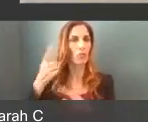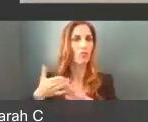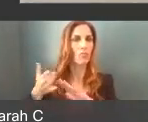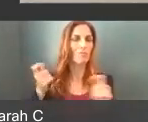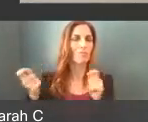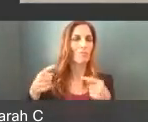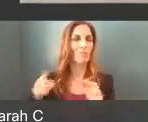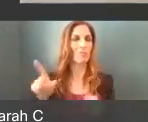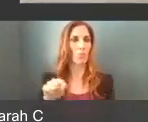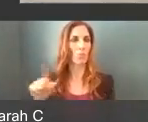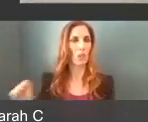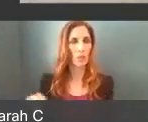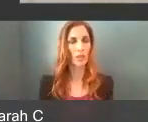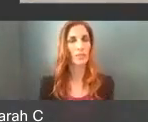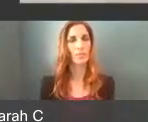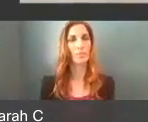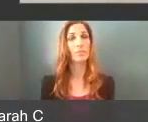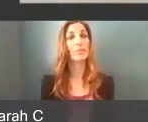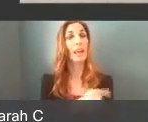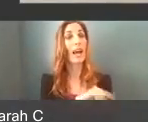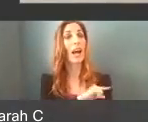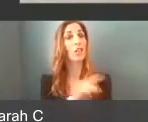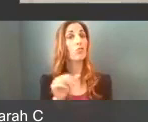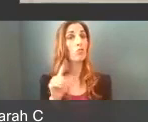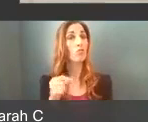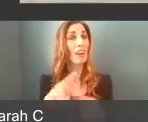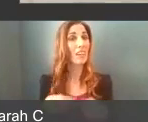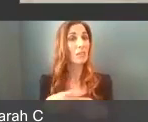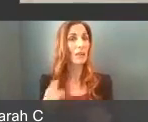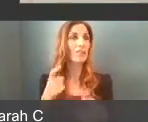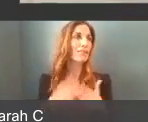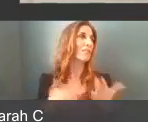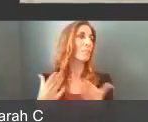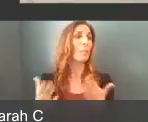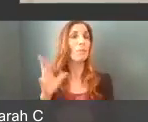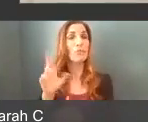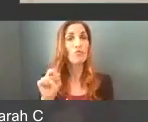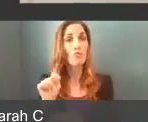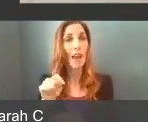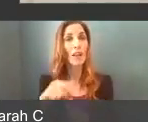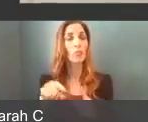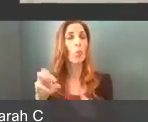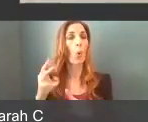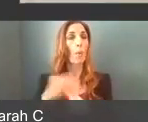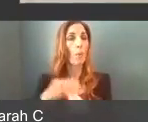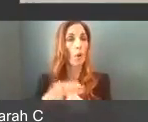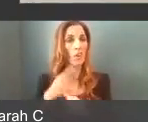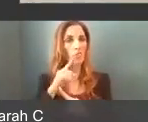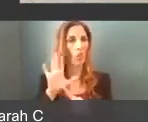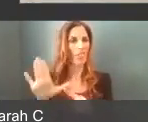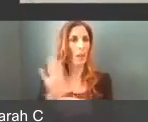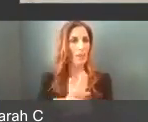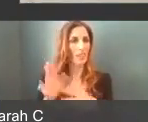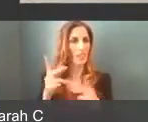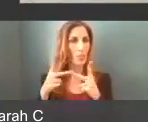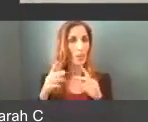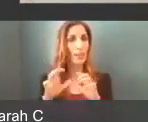Eligible grant expenses include rent or mortgage payments for a business location, payments for utilities for a business location,